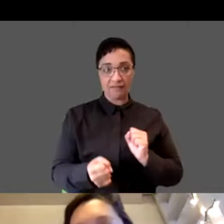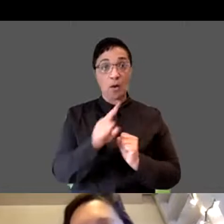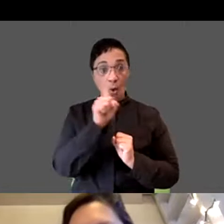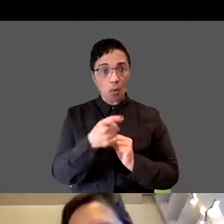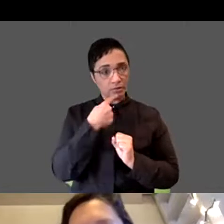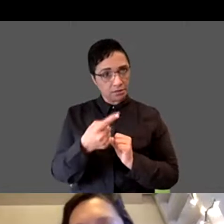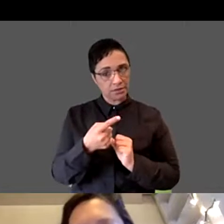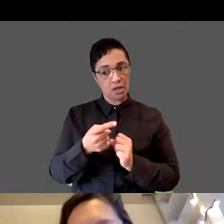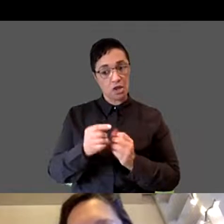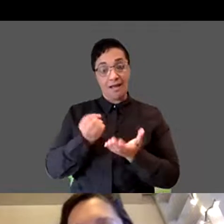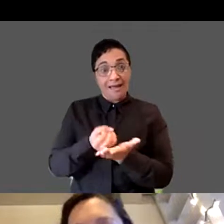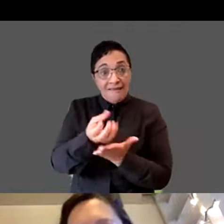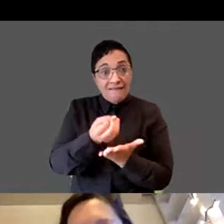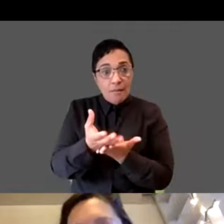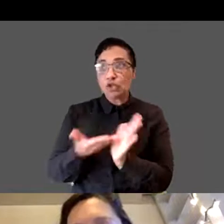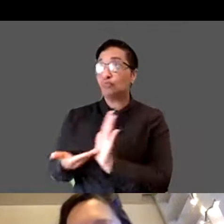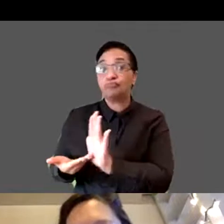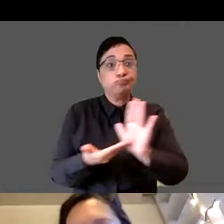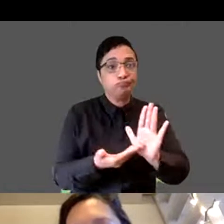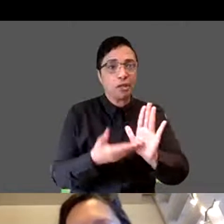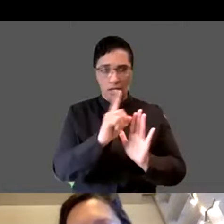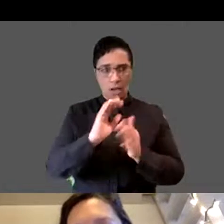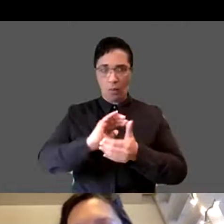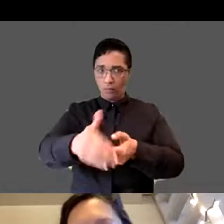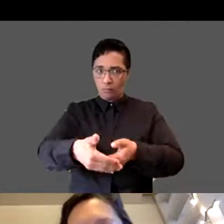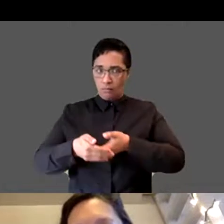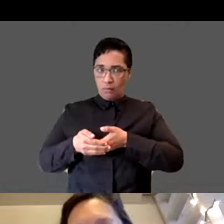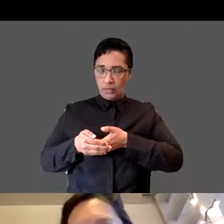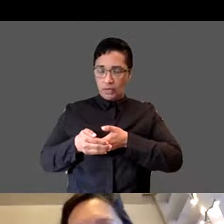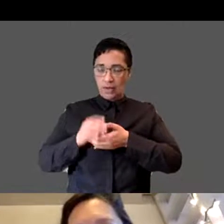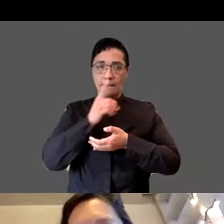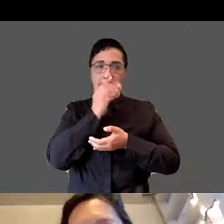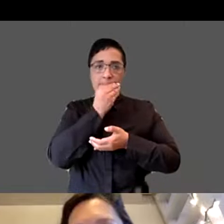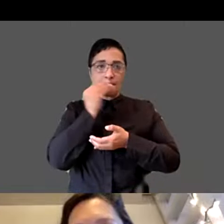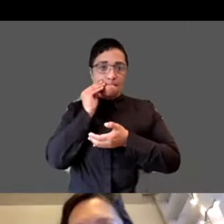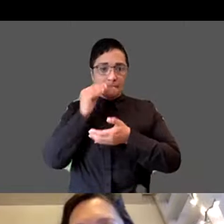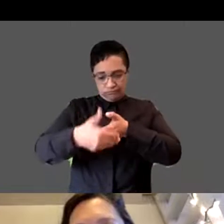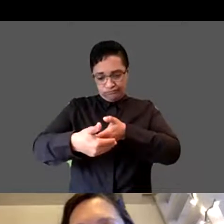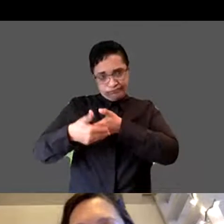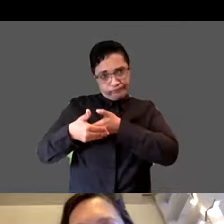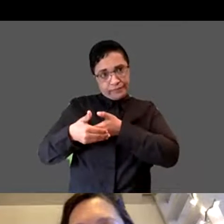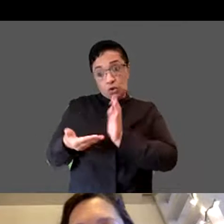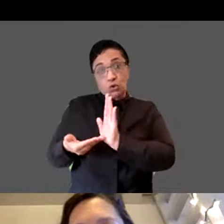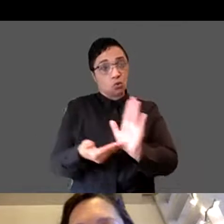and confidentiality and also only using data for the purposes for which it was collected.